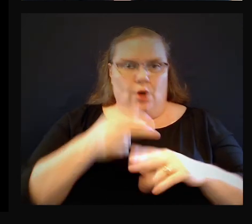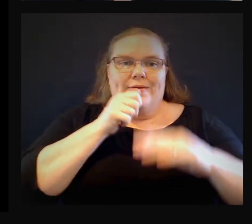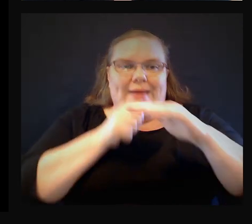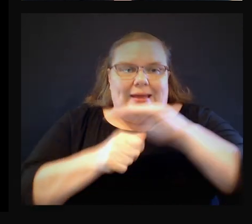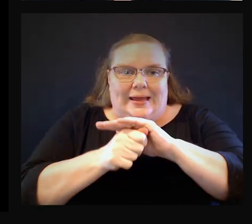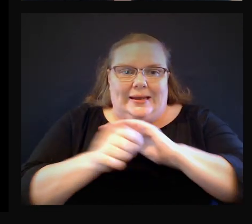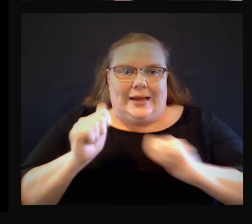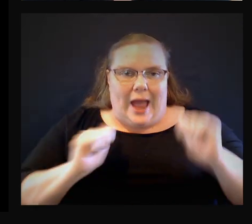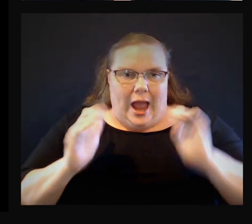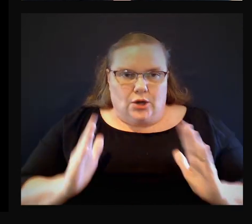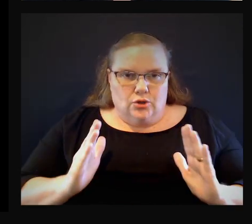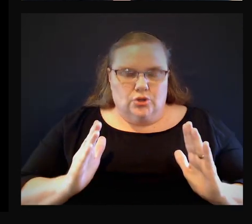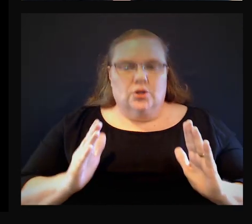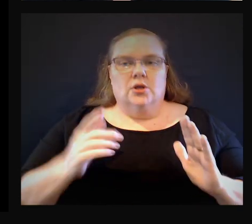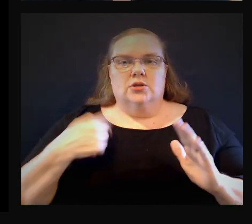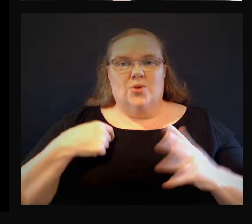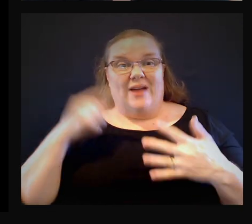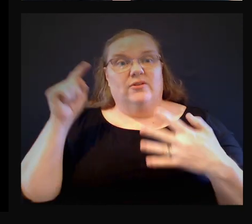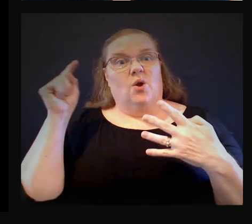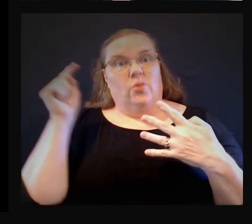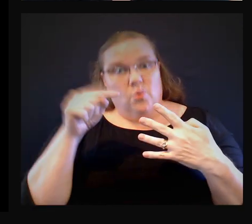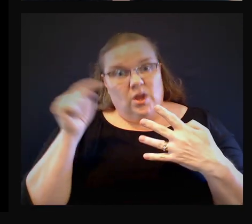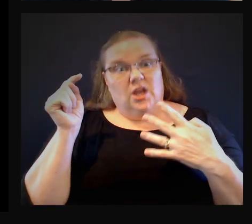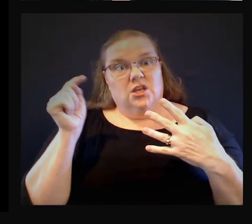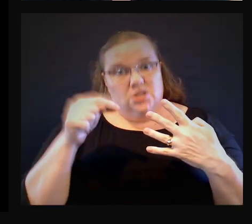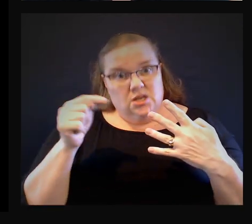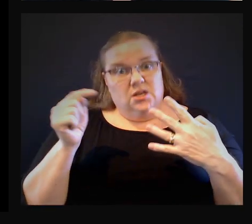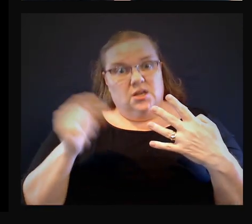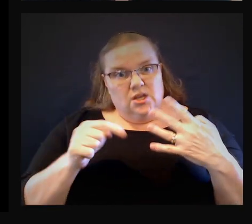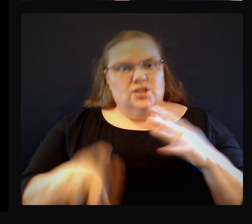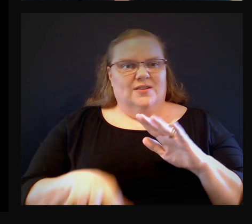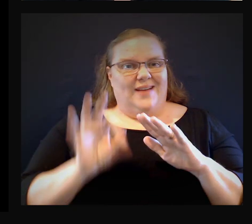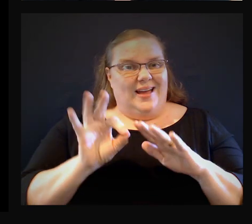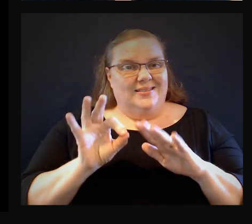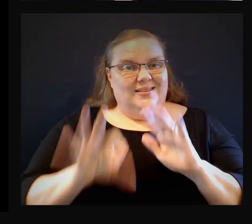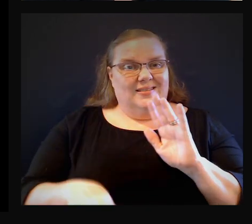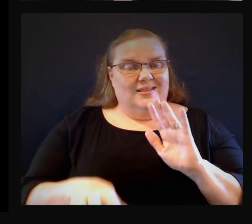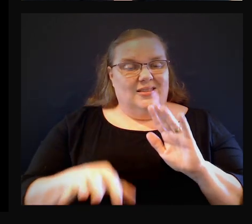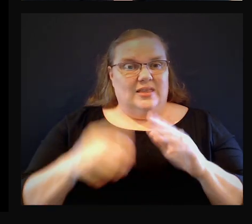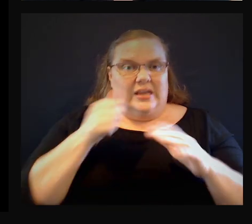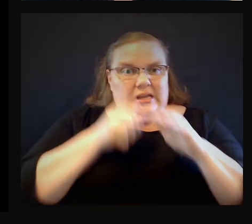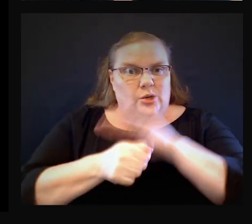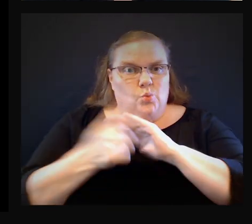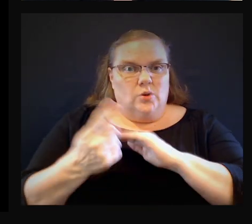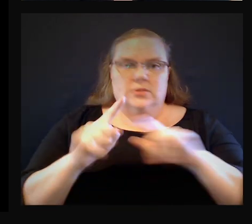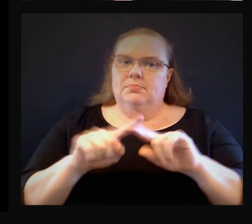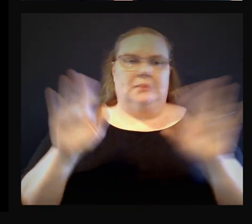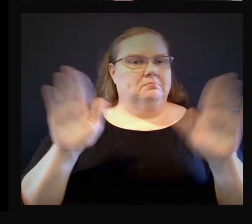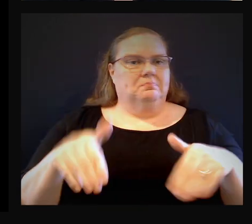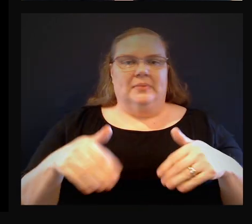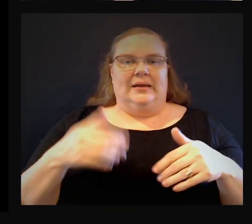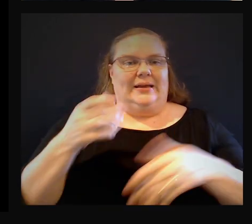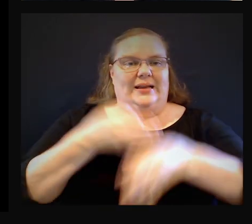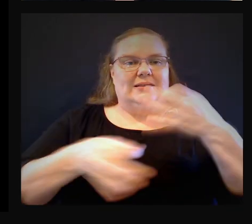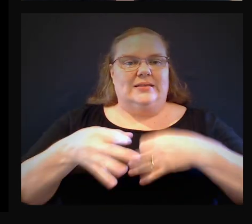It would be painful to have to go through each element of this array to find the hidden ones. Instead of going through this pain, we can just write a Visualizer to help us.